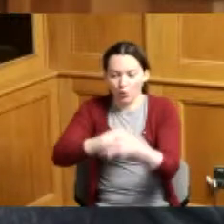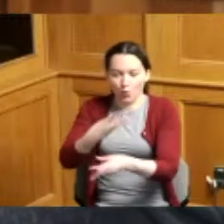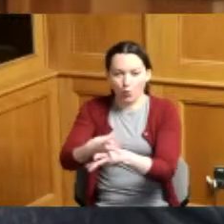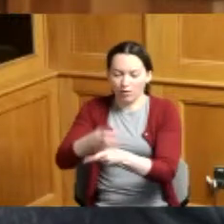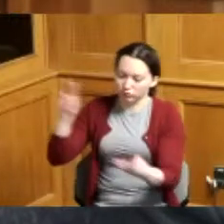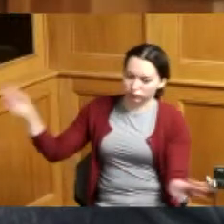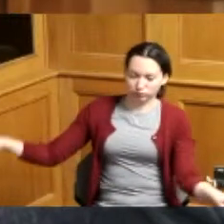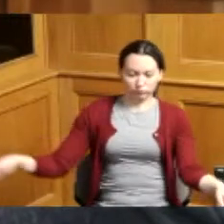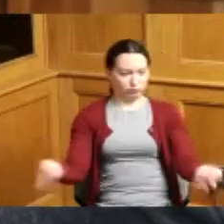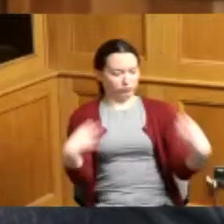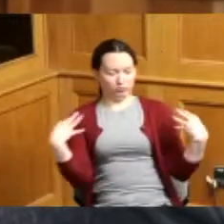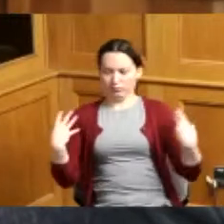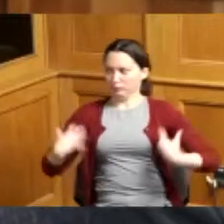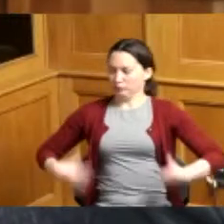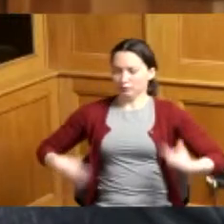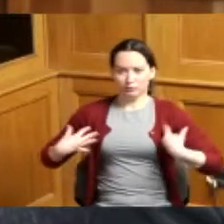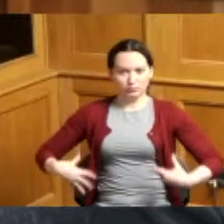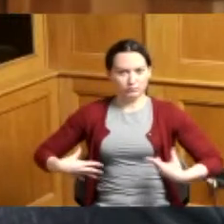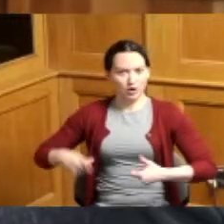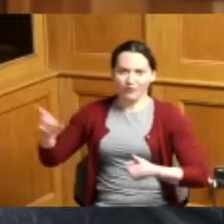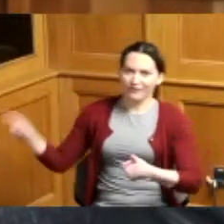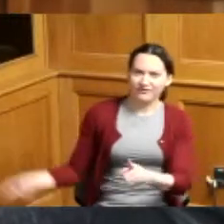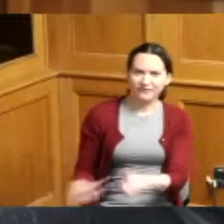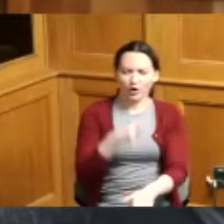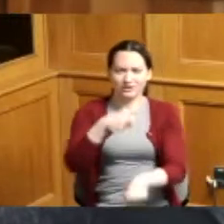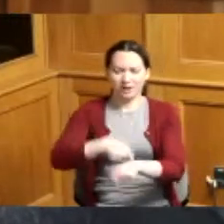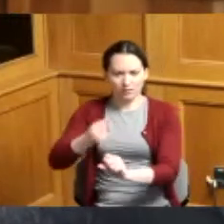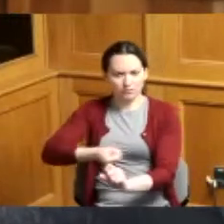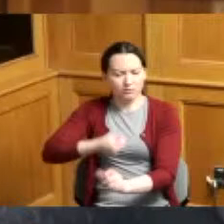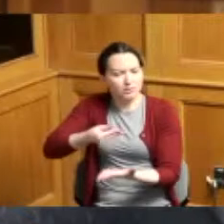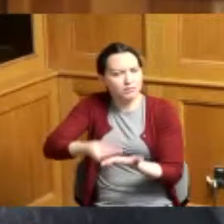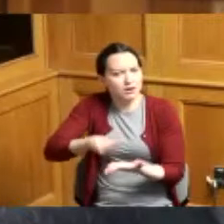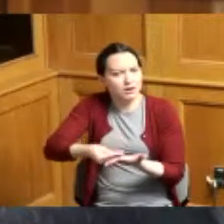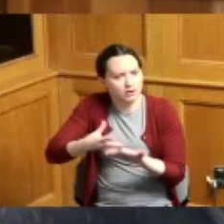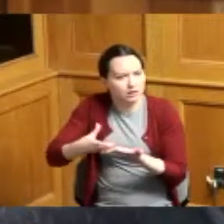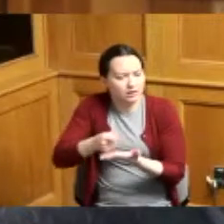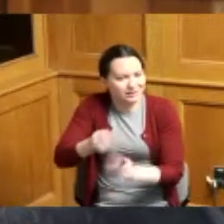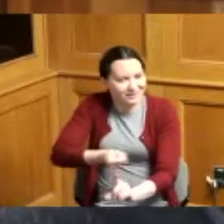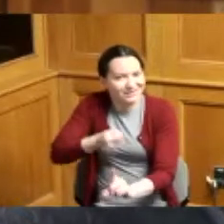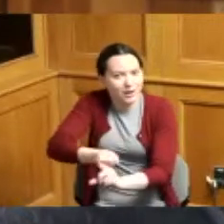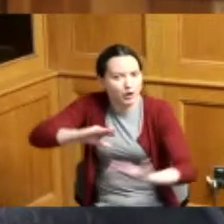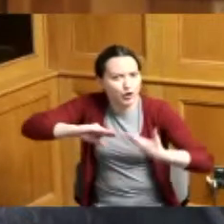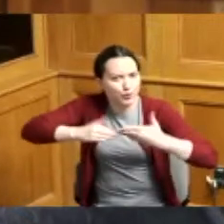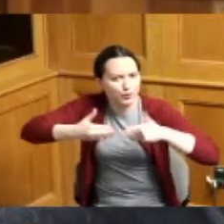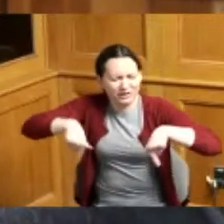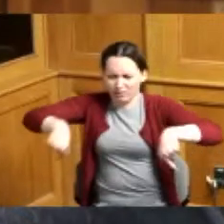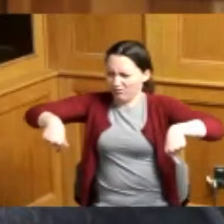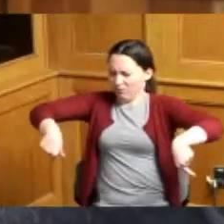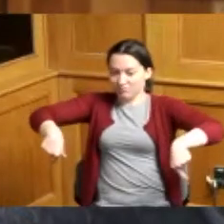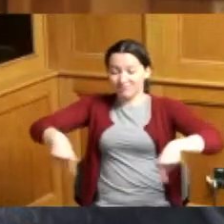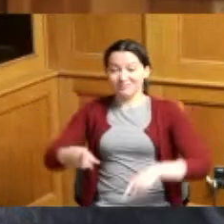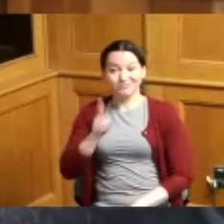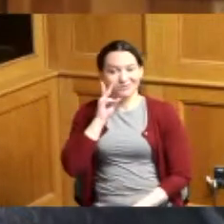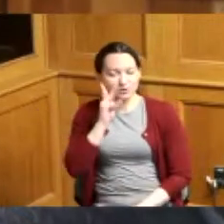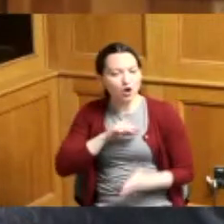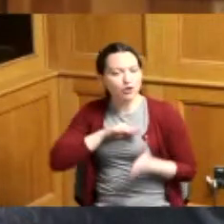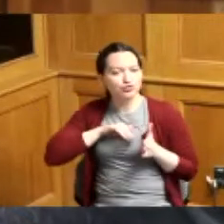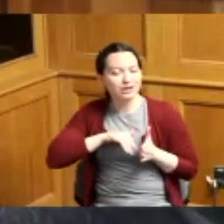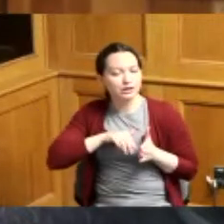and have an unprecedented economic impact for this community and we you know saw the study on Tuesday